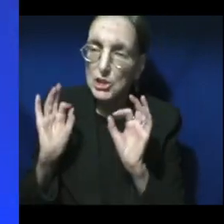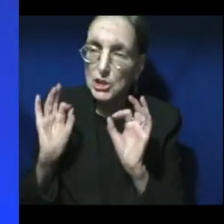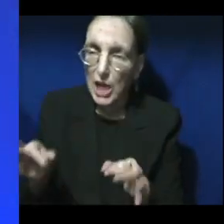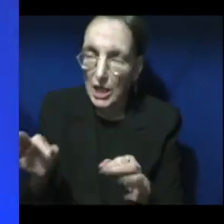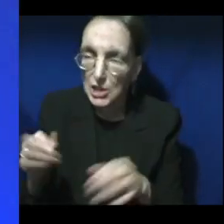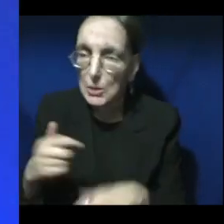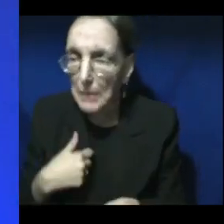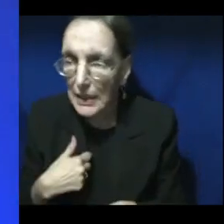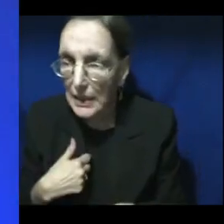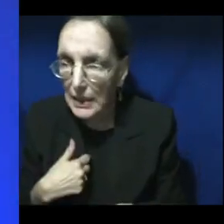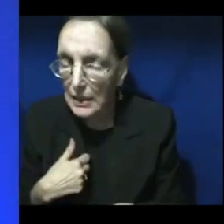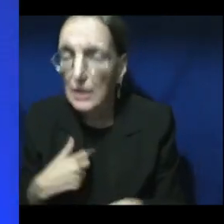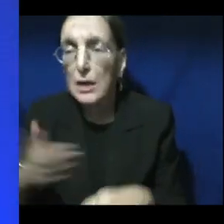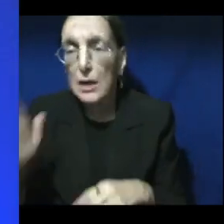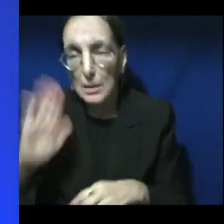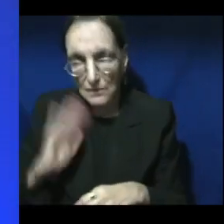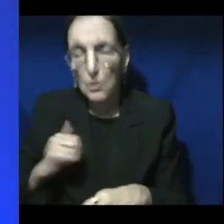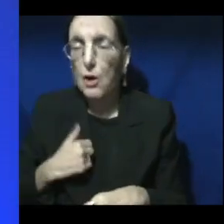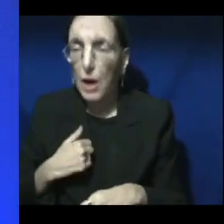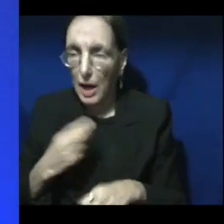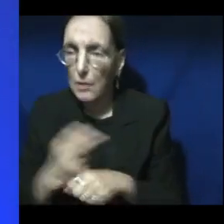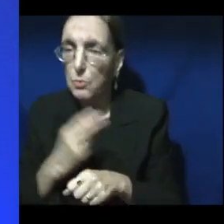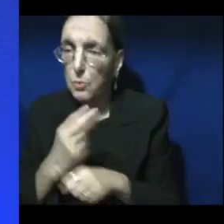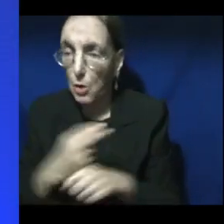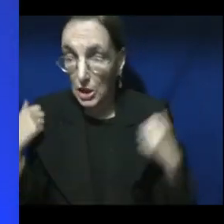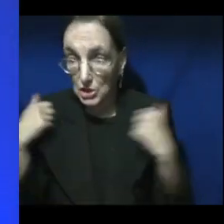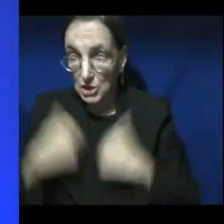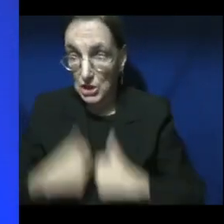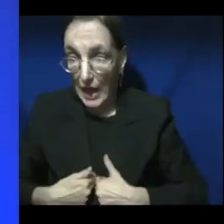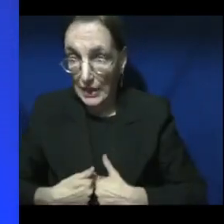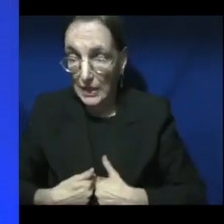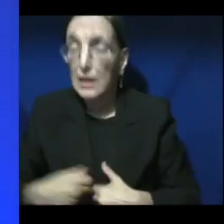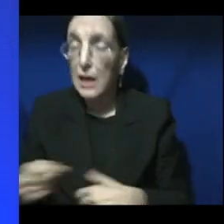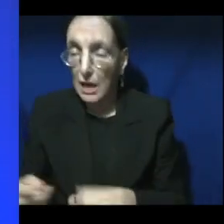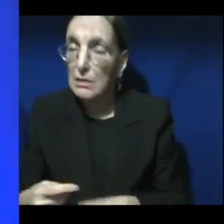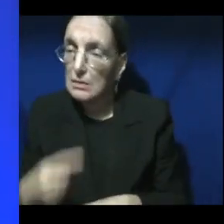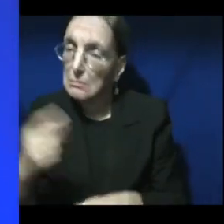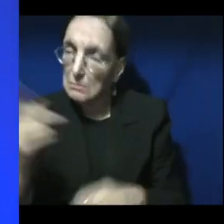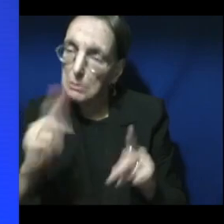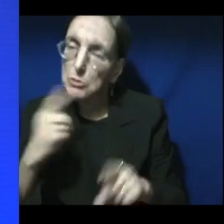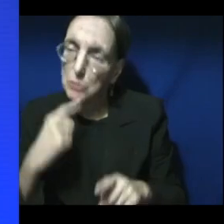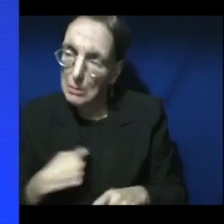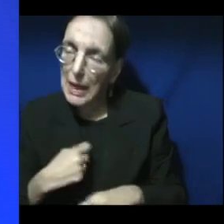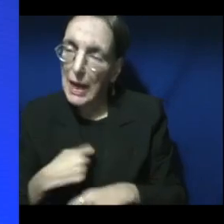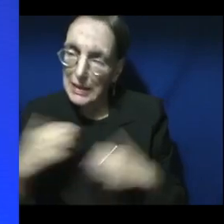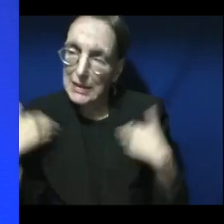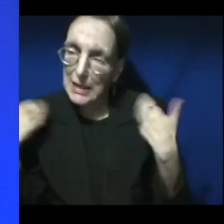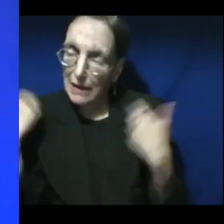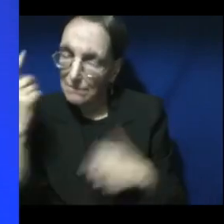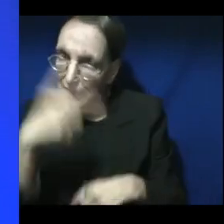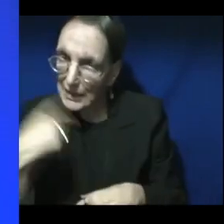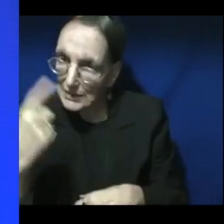like, a little bit of white in one of my sideburns, which makes me seem older, I think. But I used to wear a jacket, so people didn’t think I was 12, right? And so when I showed up,